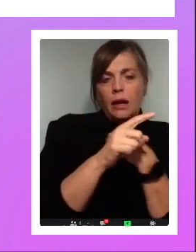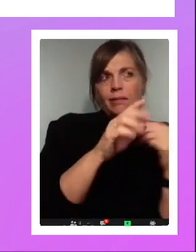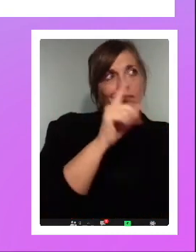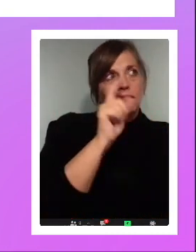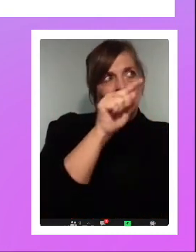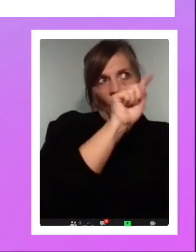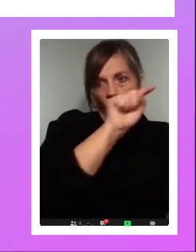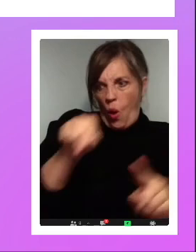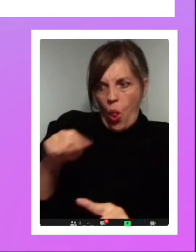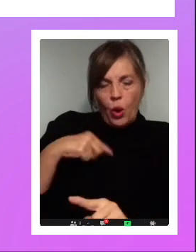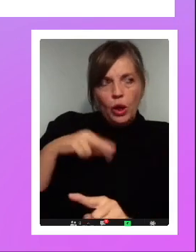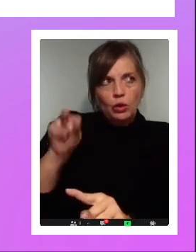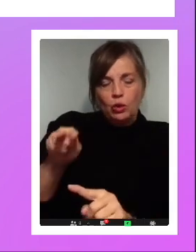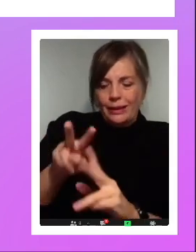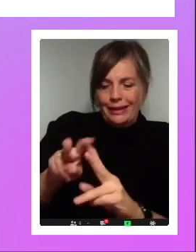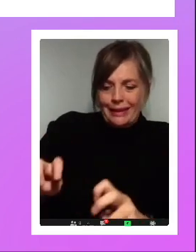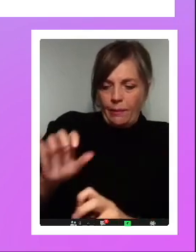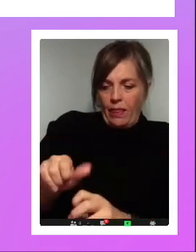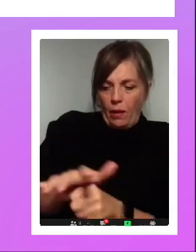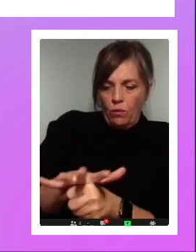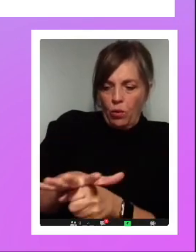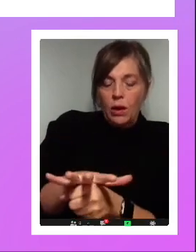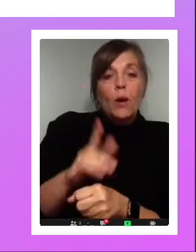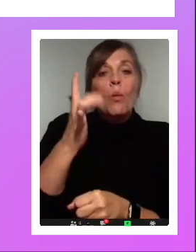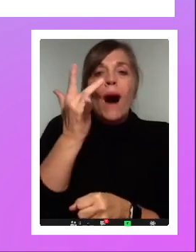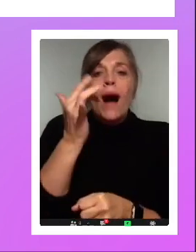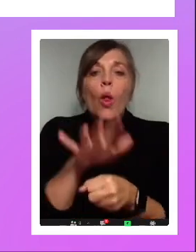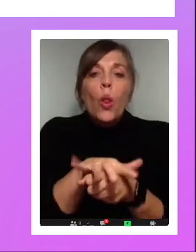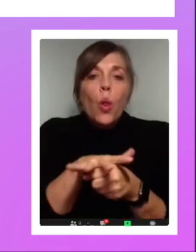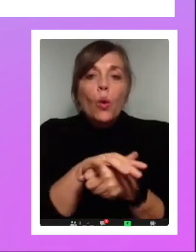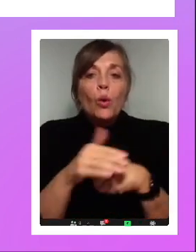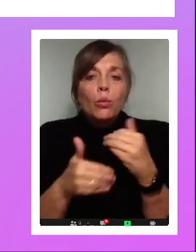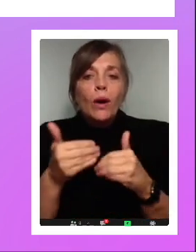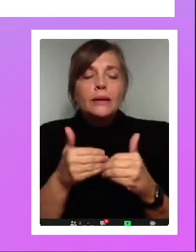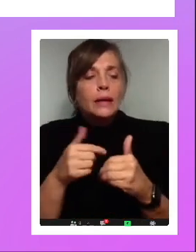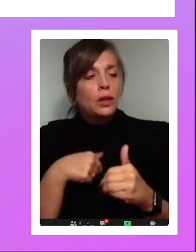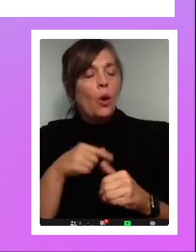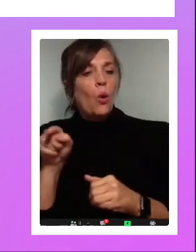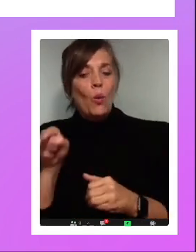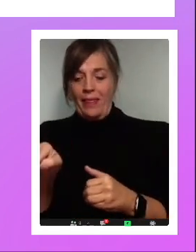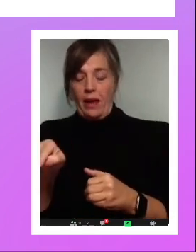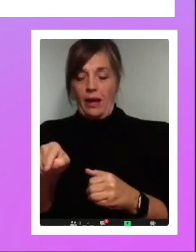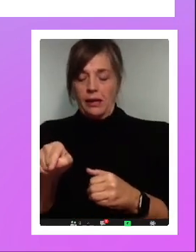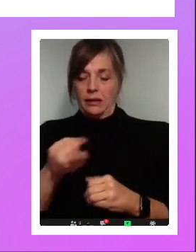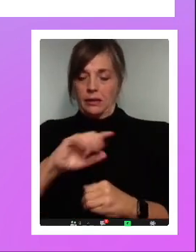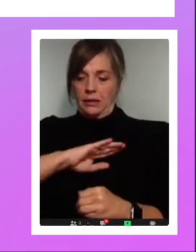because the local processing says, "Oh this meets the criteria for something really weird